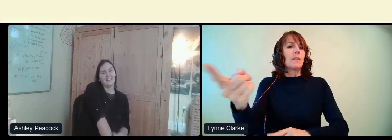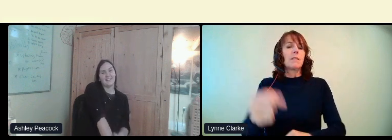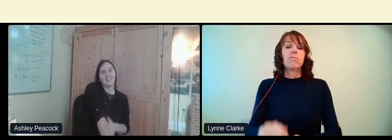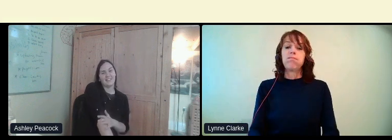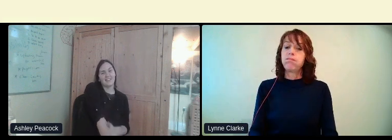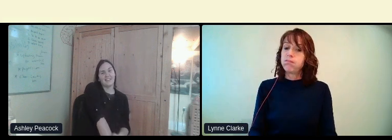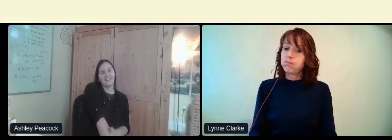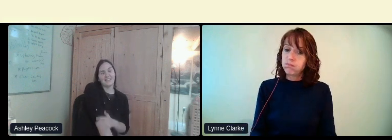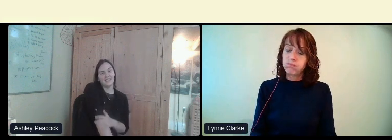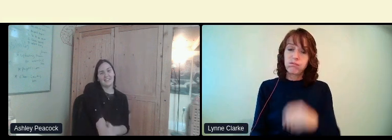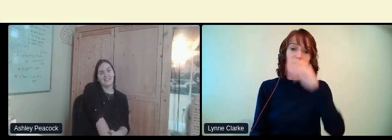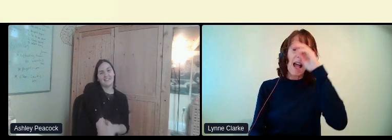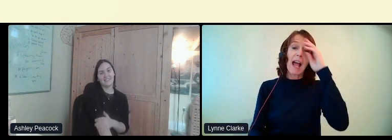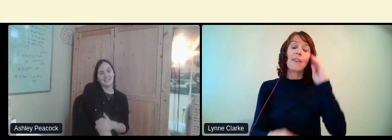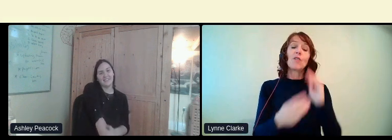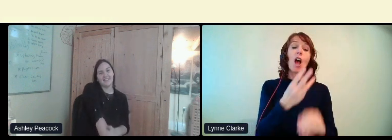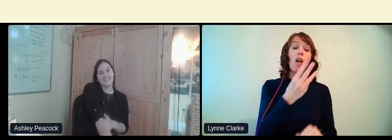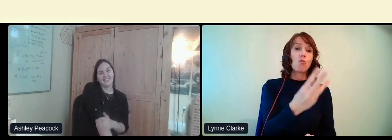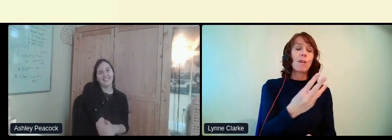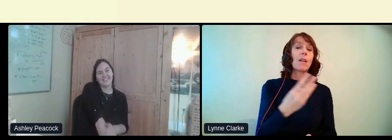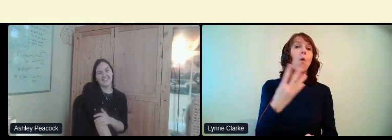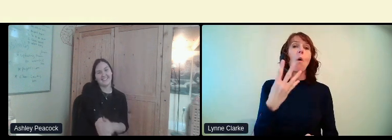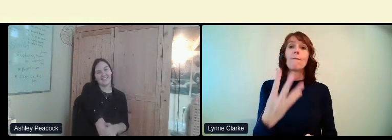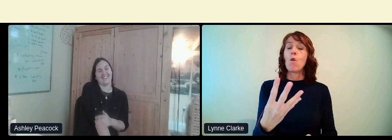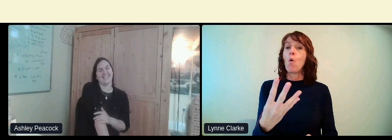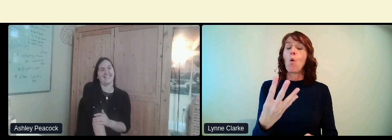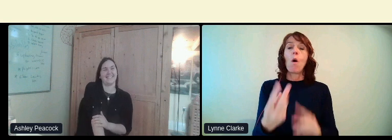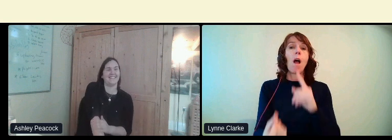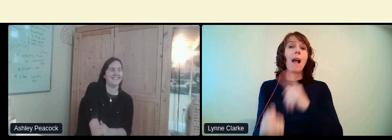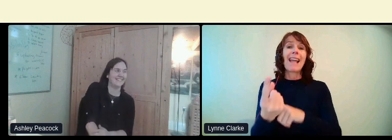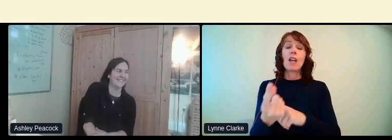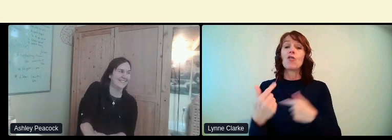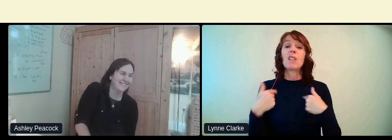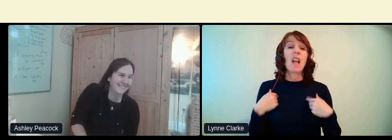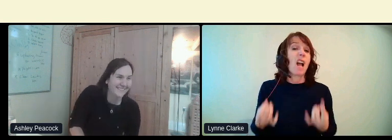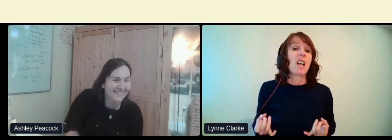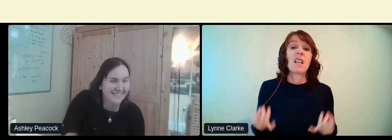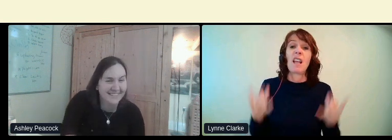four different different instances, I just give up and decide I'm not even going to try anymore.